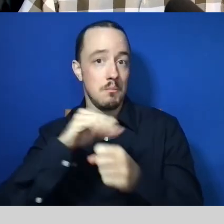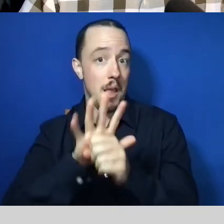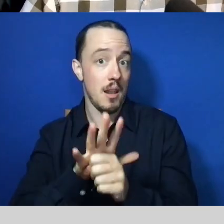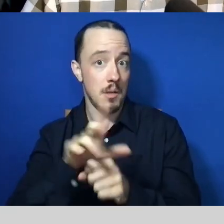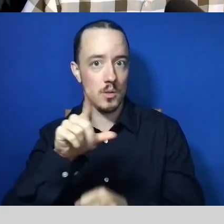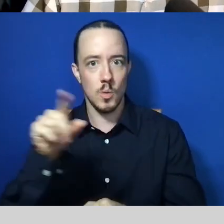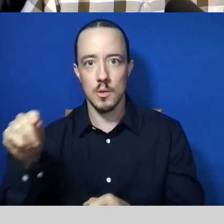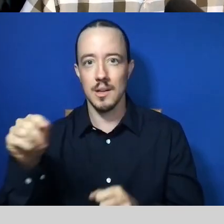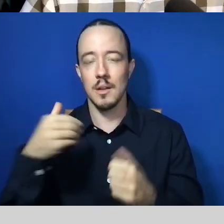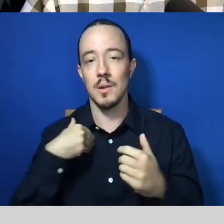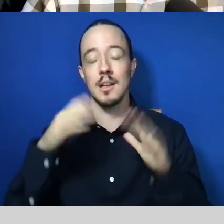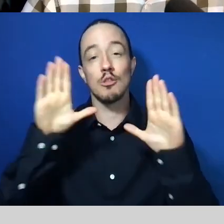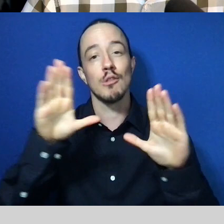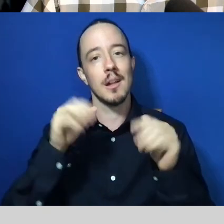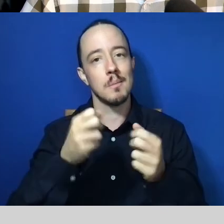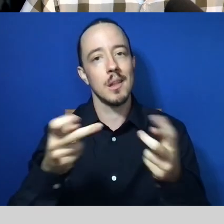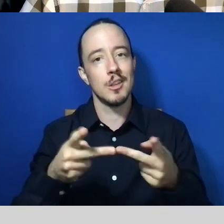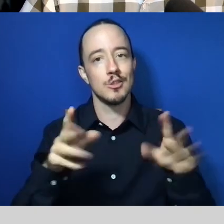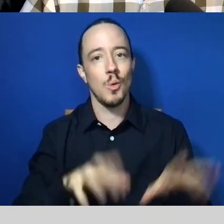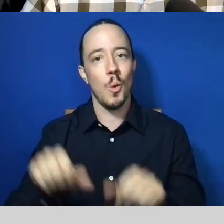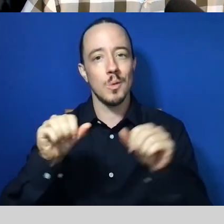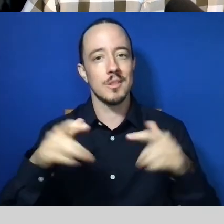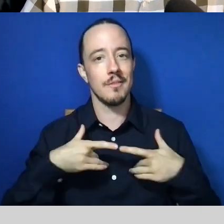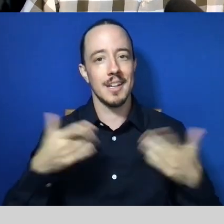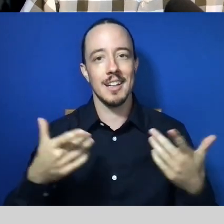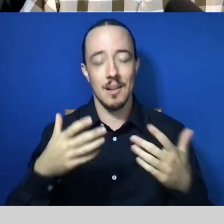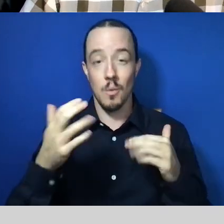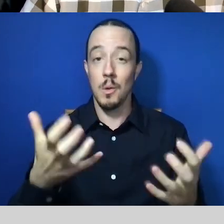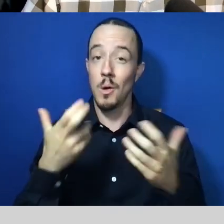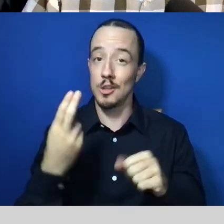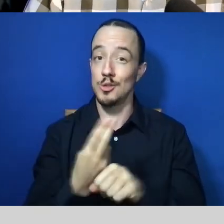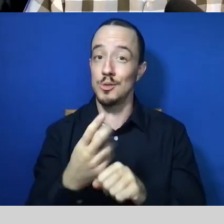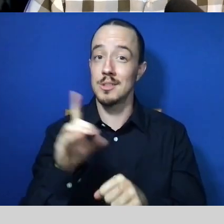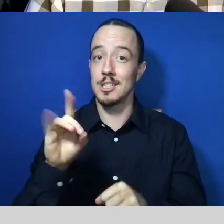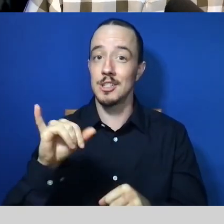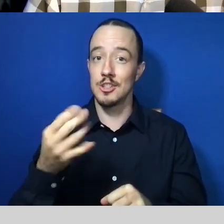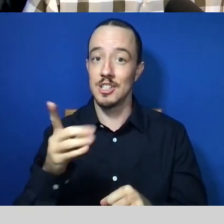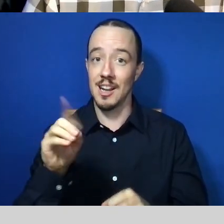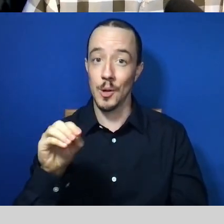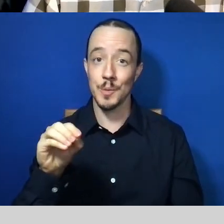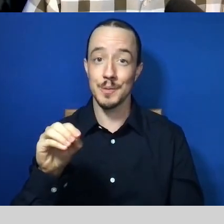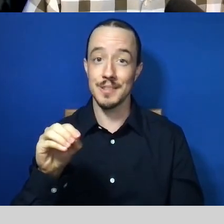So we were super excited to be able to host this all on the Django application server